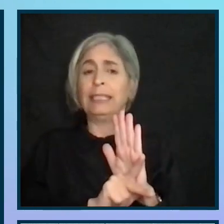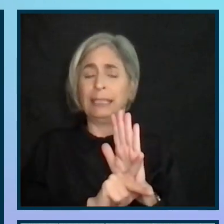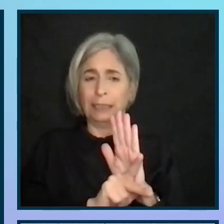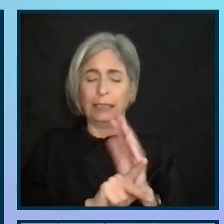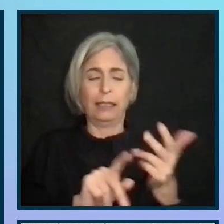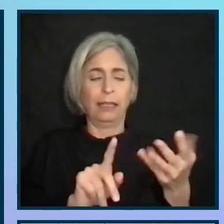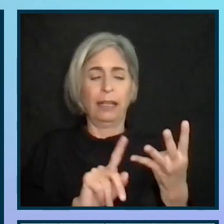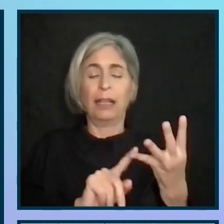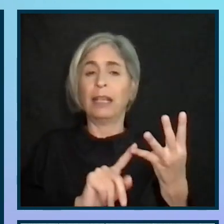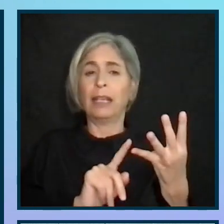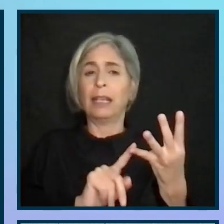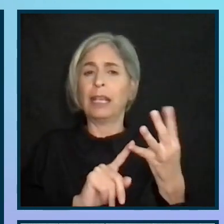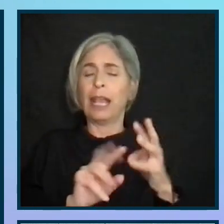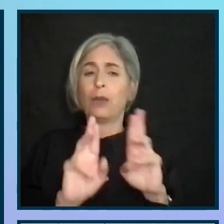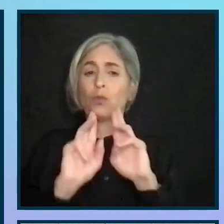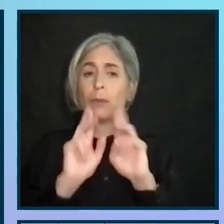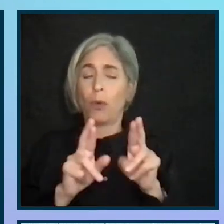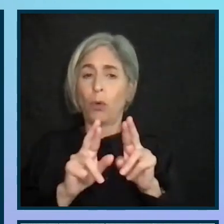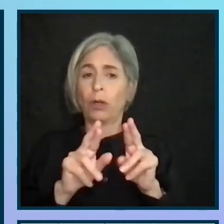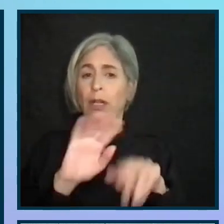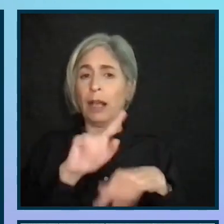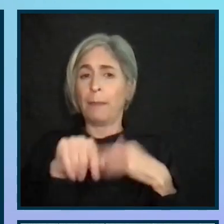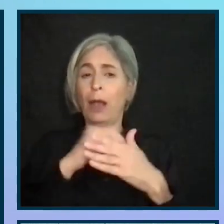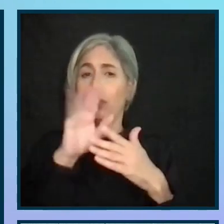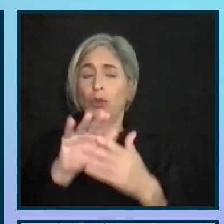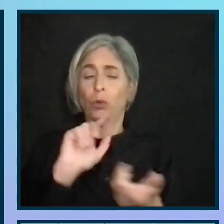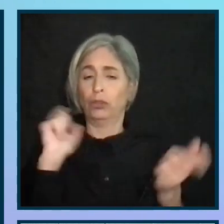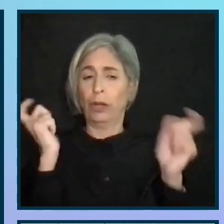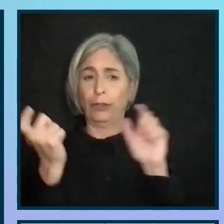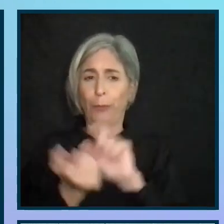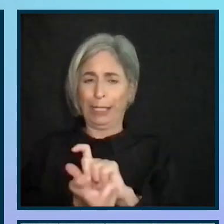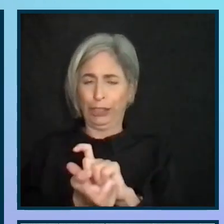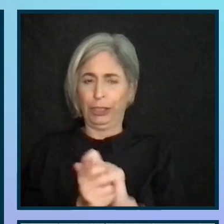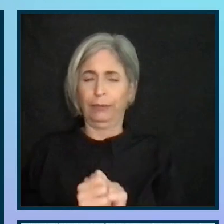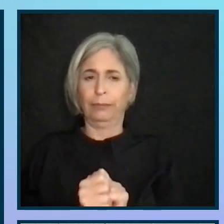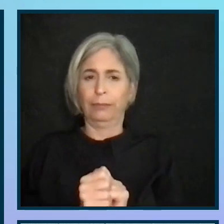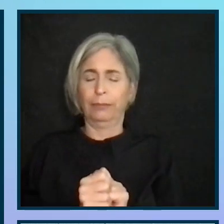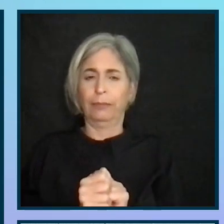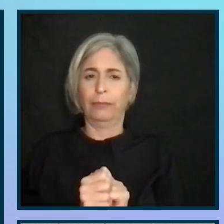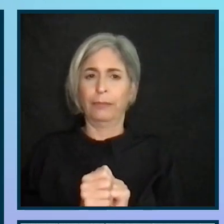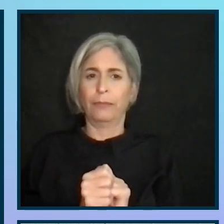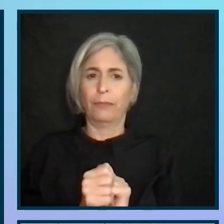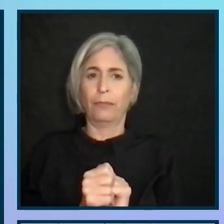and reporting on your accessibility transformation. The three learning and awareness practices